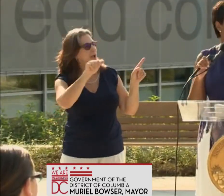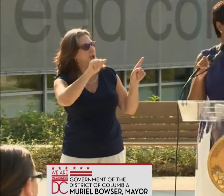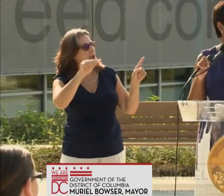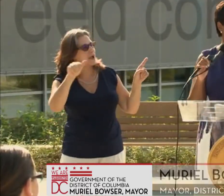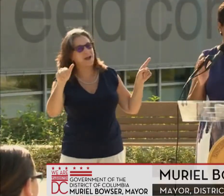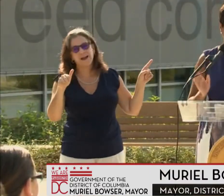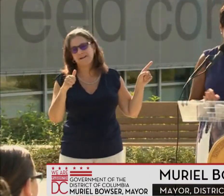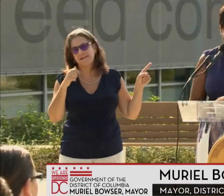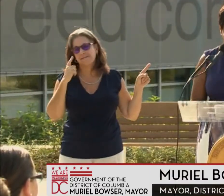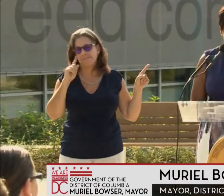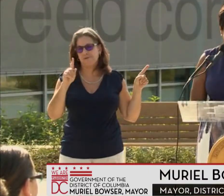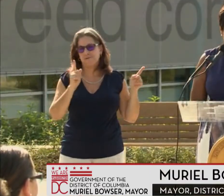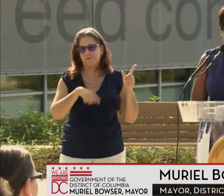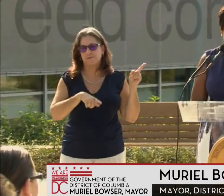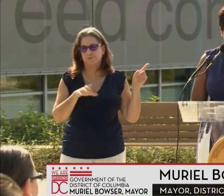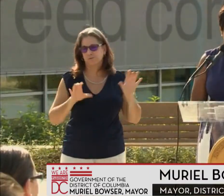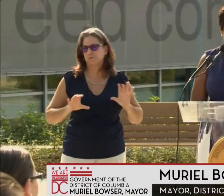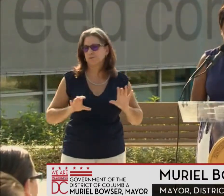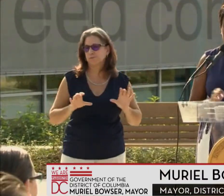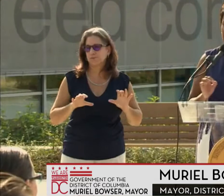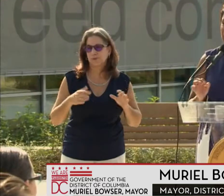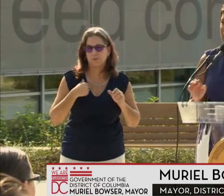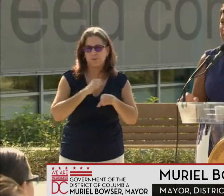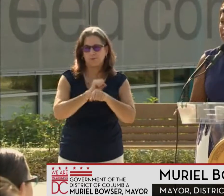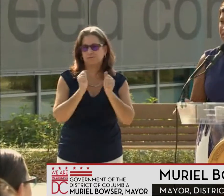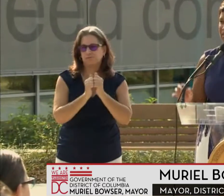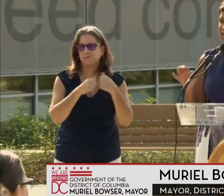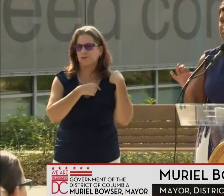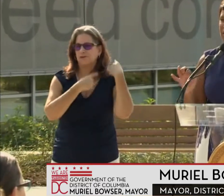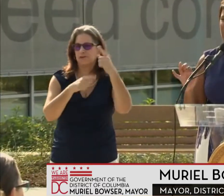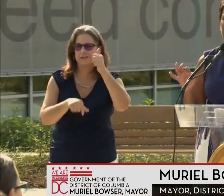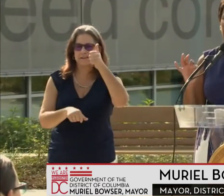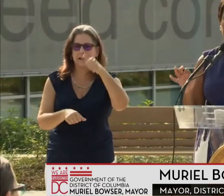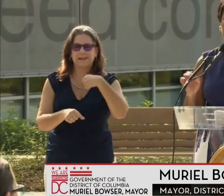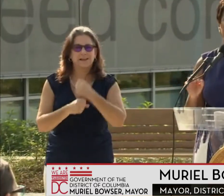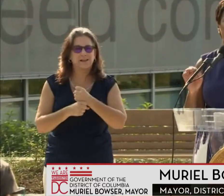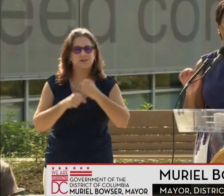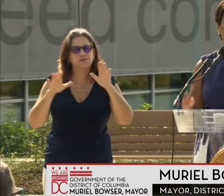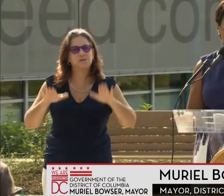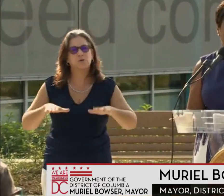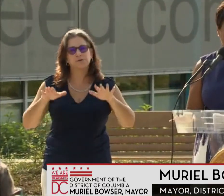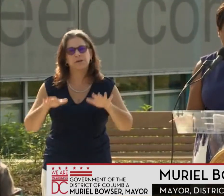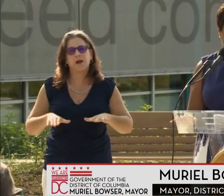campaigns and people notice and we should also just remind all of our